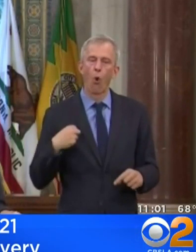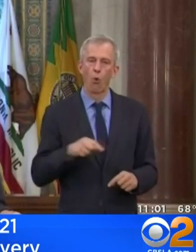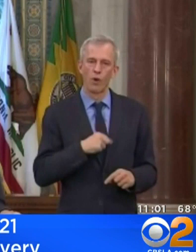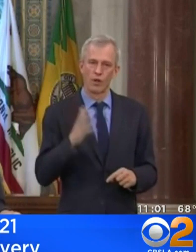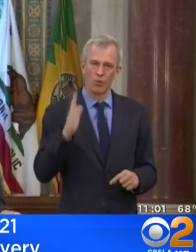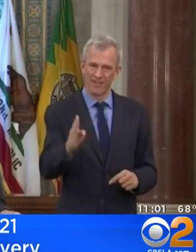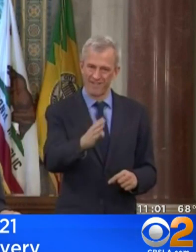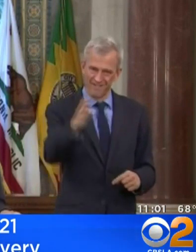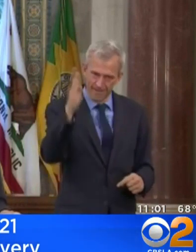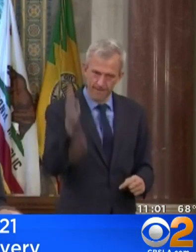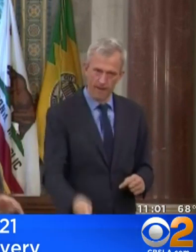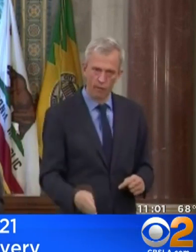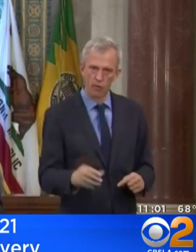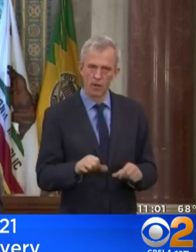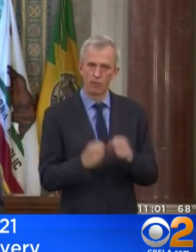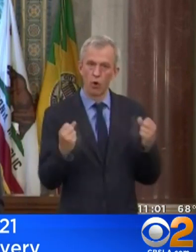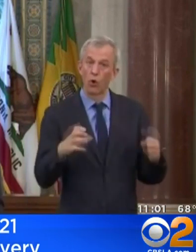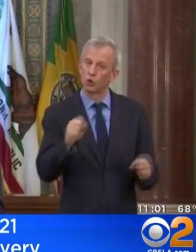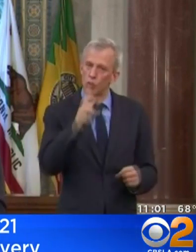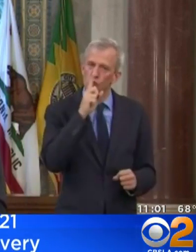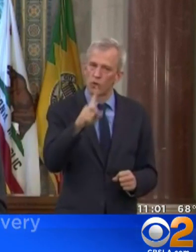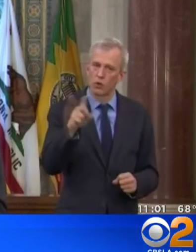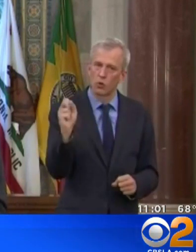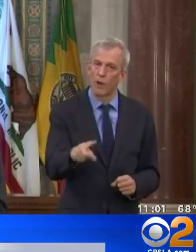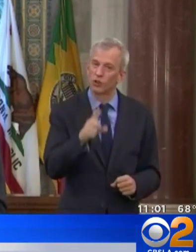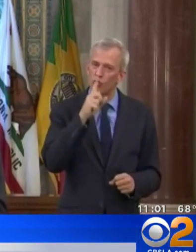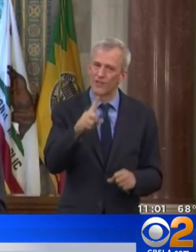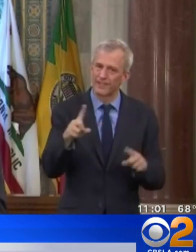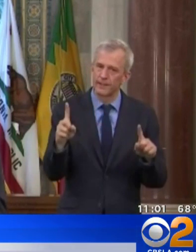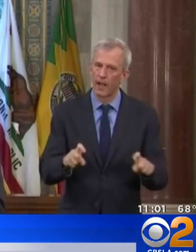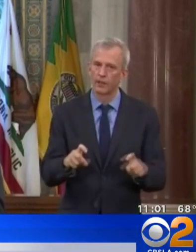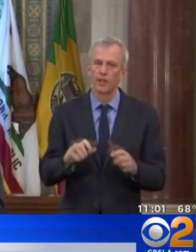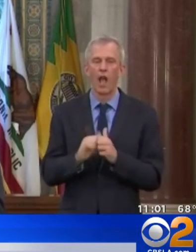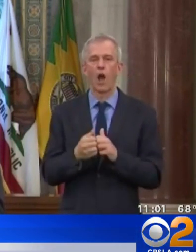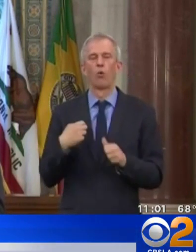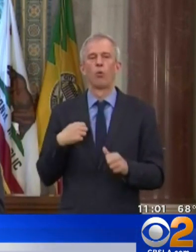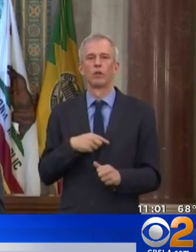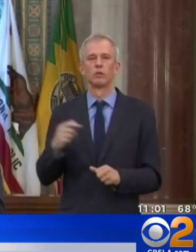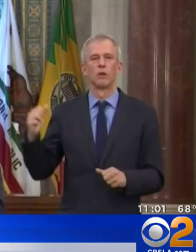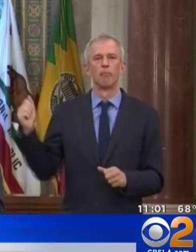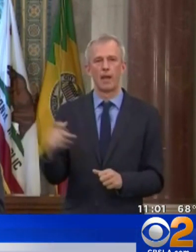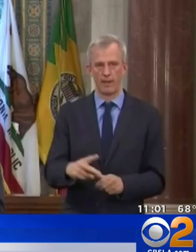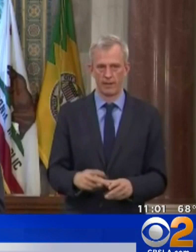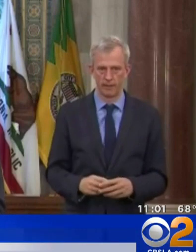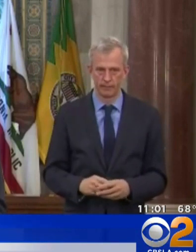WASHINGTON THEN WE GET BACK. WE ARE NOT BROKEN NOR WILL